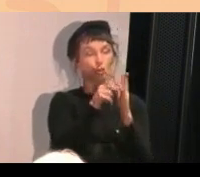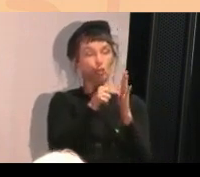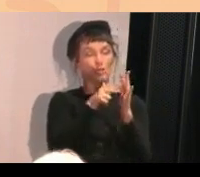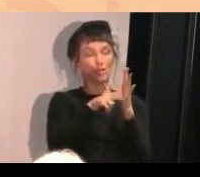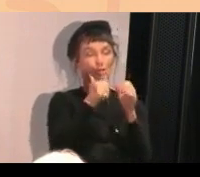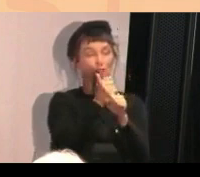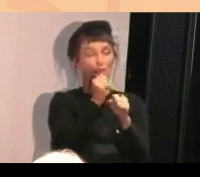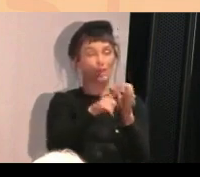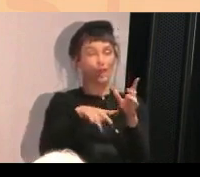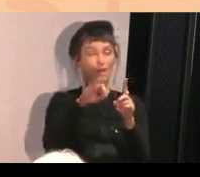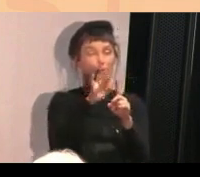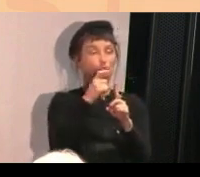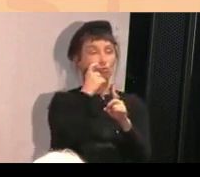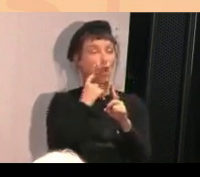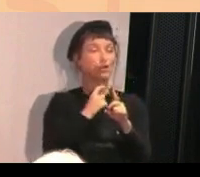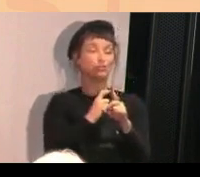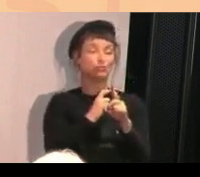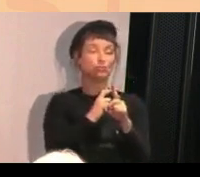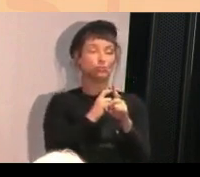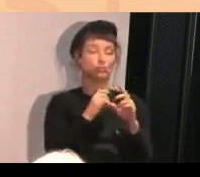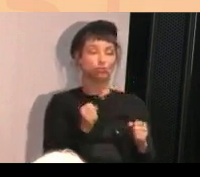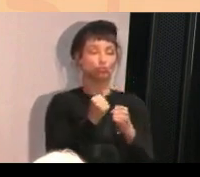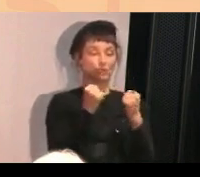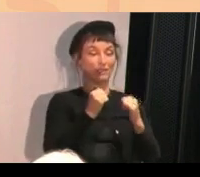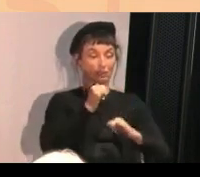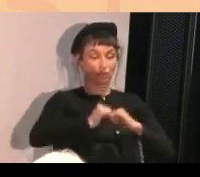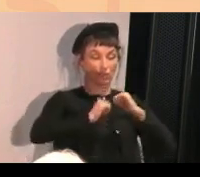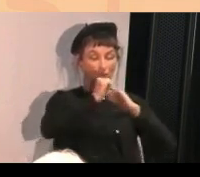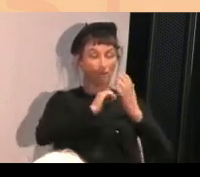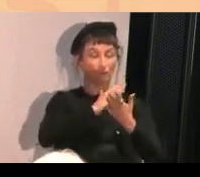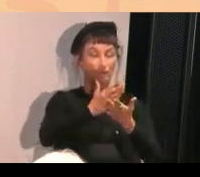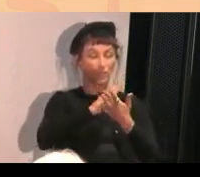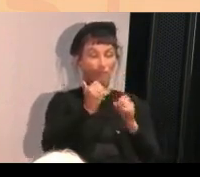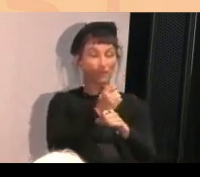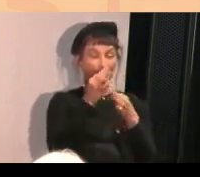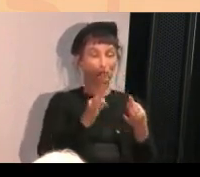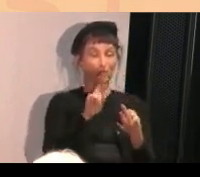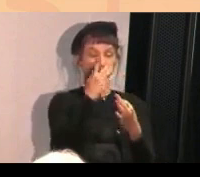strengthening structures for shared decision making with First Nation people such as peak